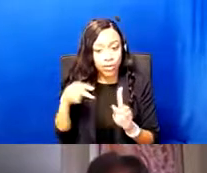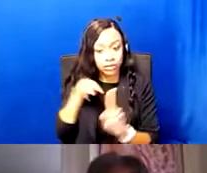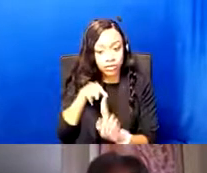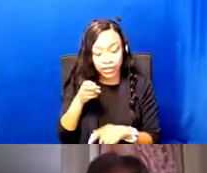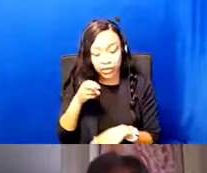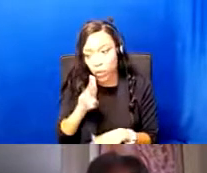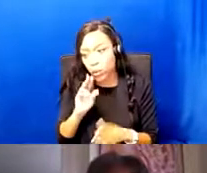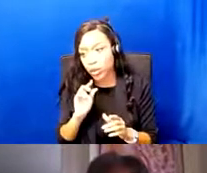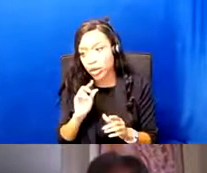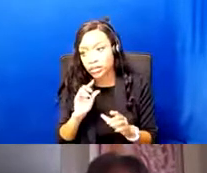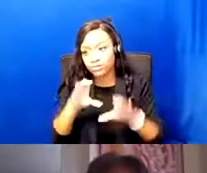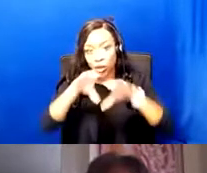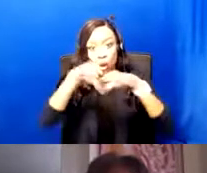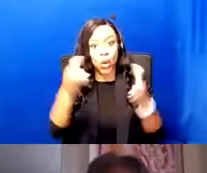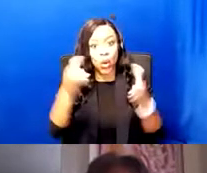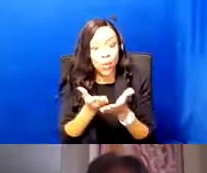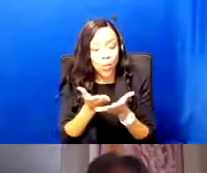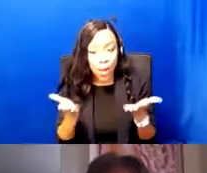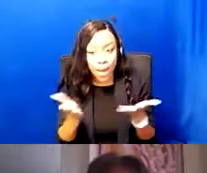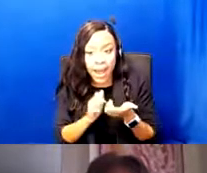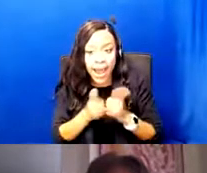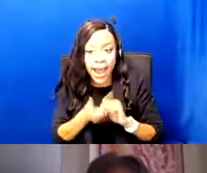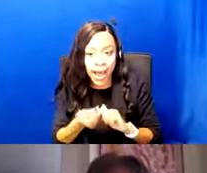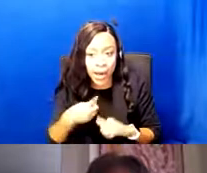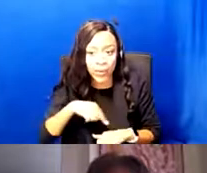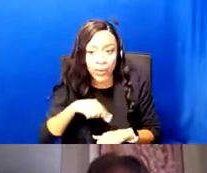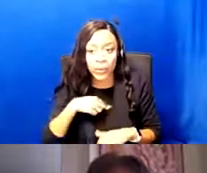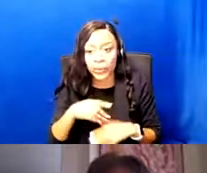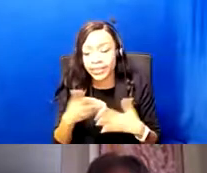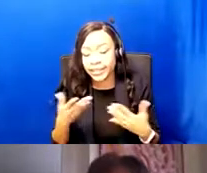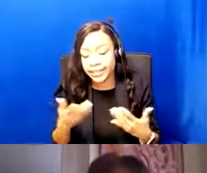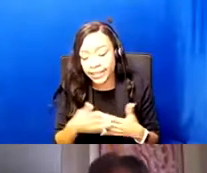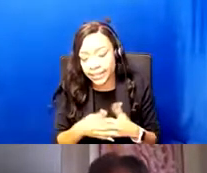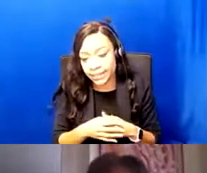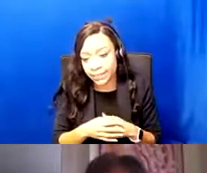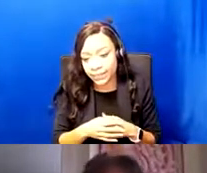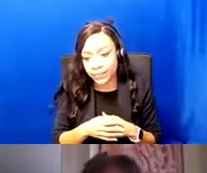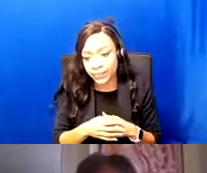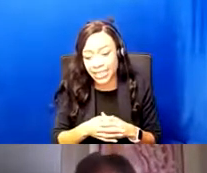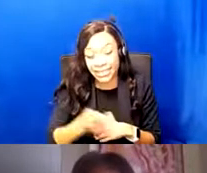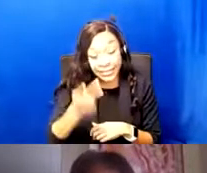into ways of working and epistemologies and ways of seeing climate issues